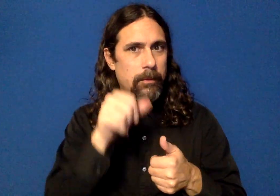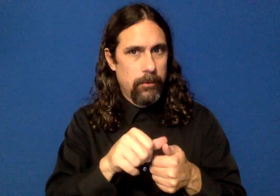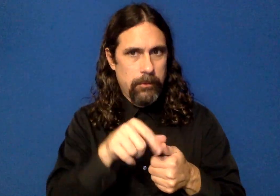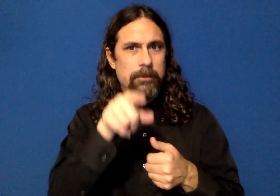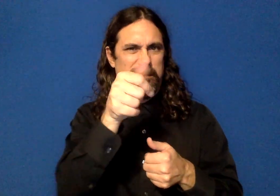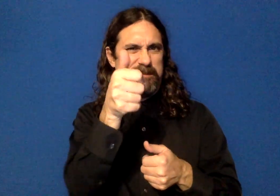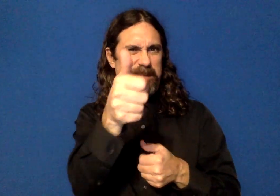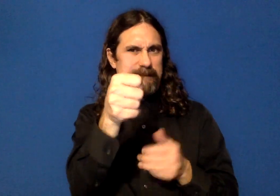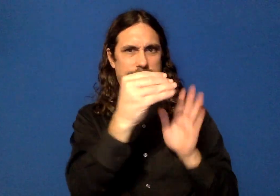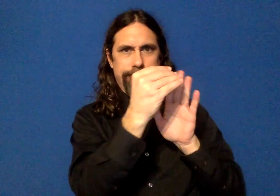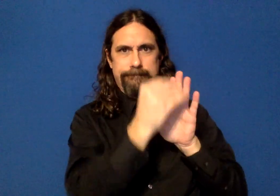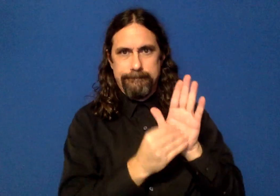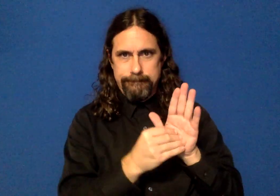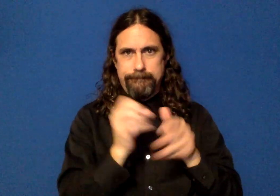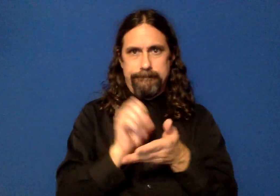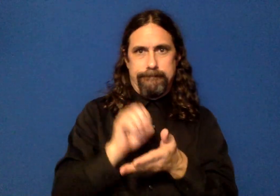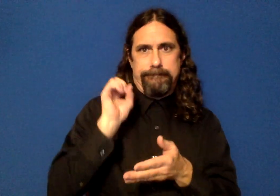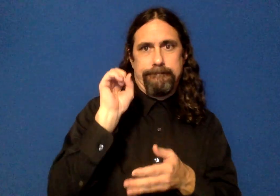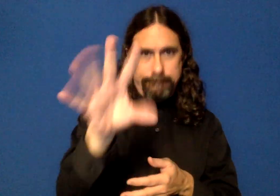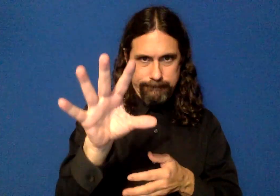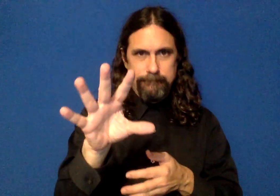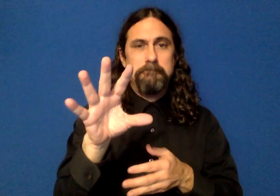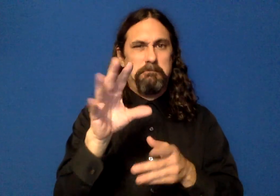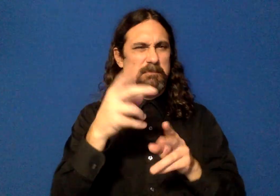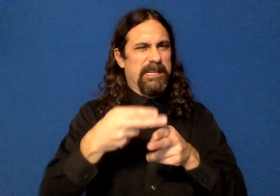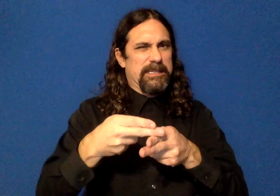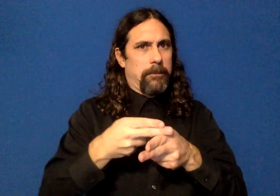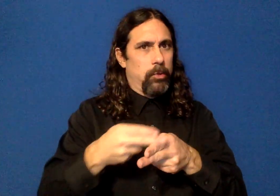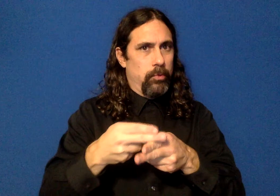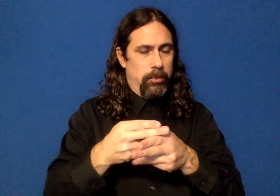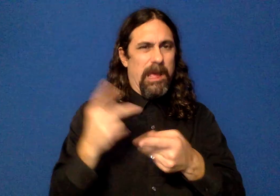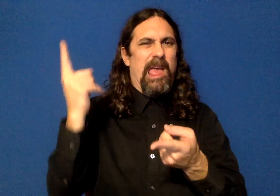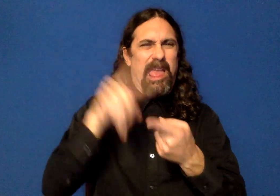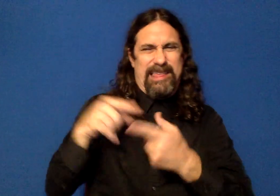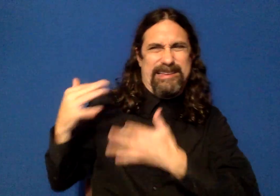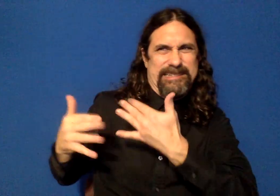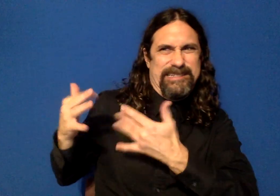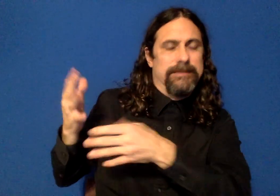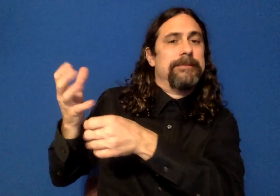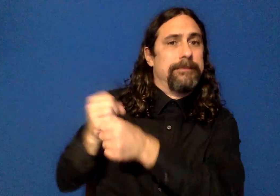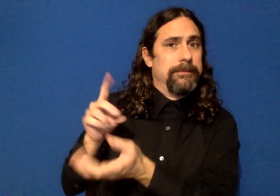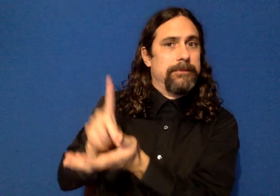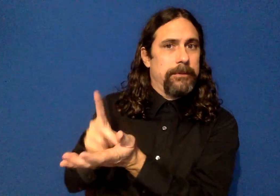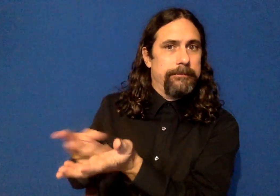are able to have the Medical Certification form completed by a medical professional.